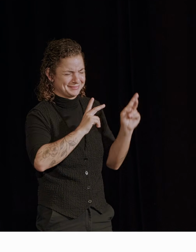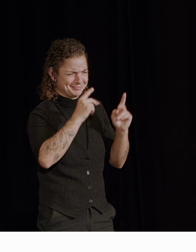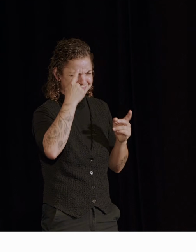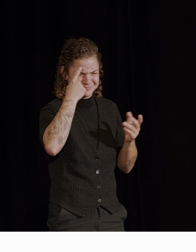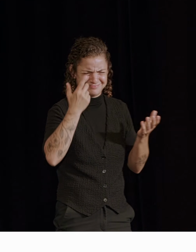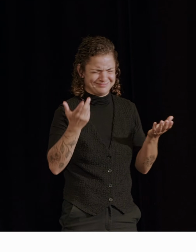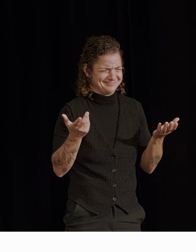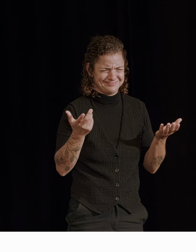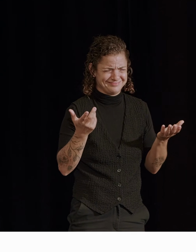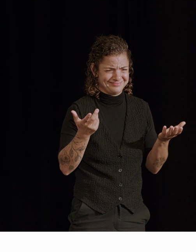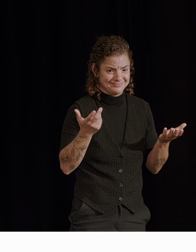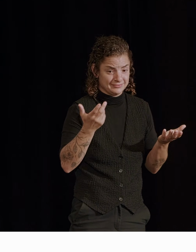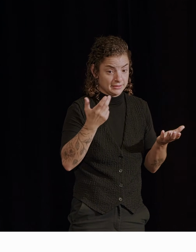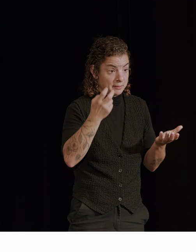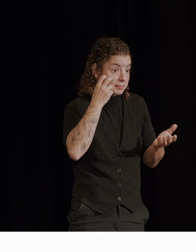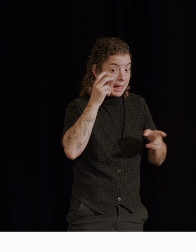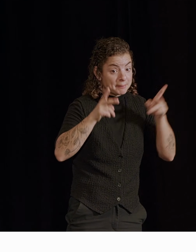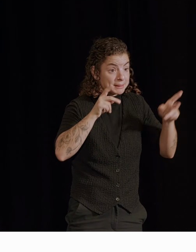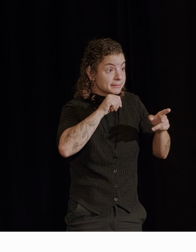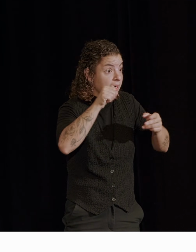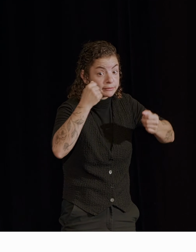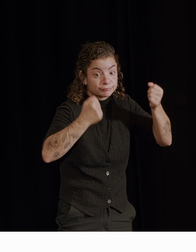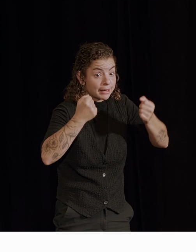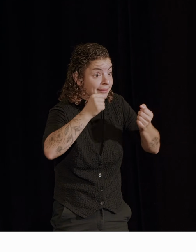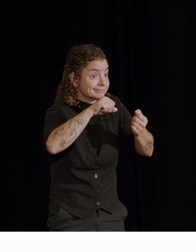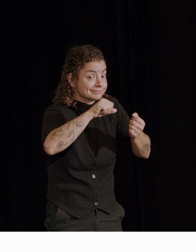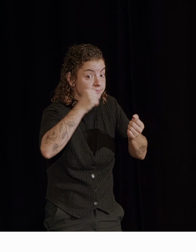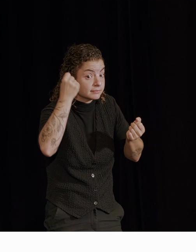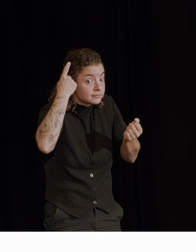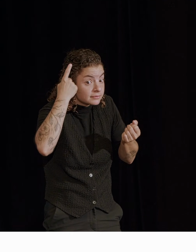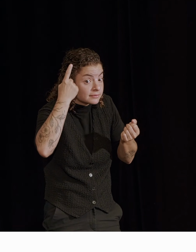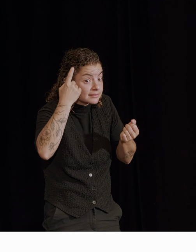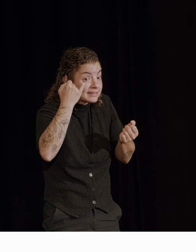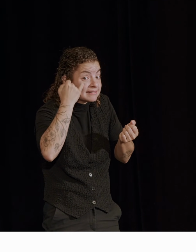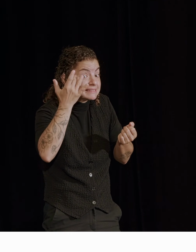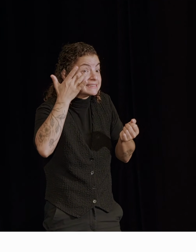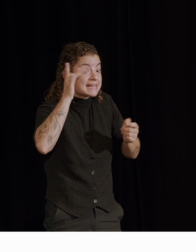a sighted person is driving, should their eyes be on a screen in the car?